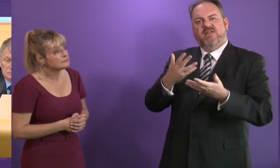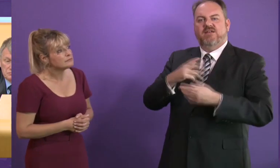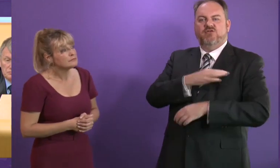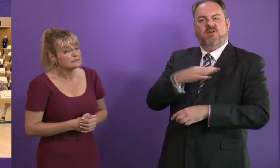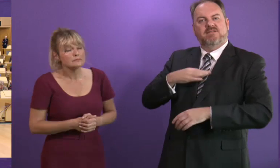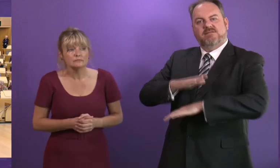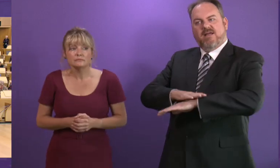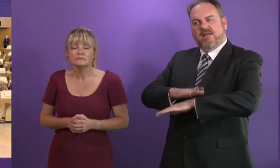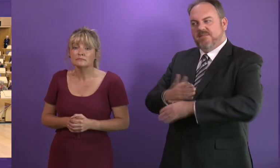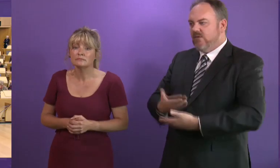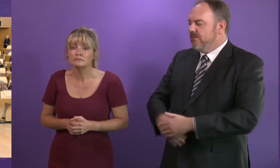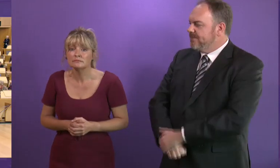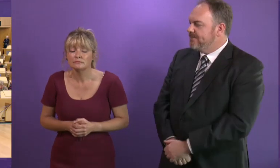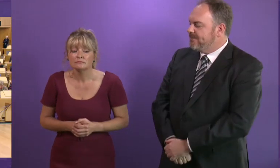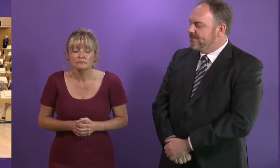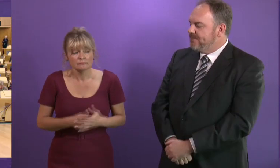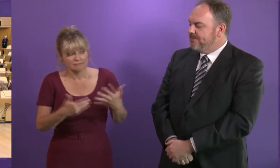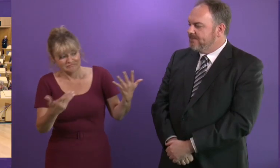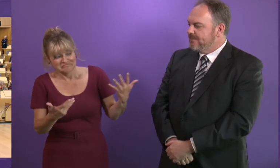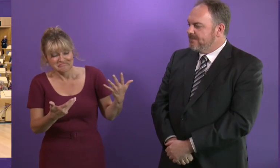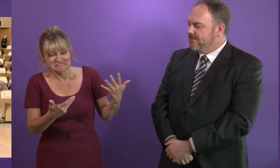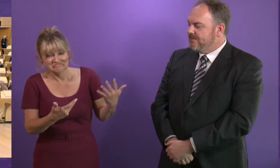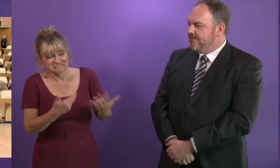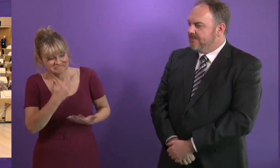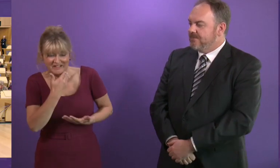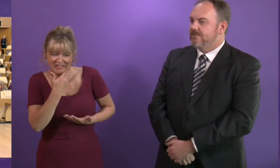I welcome Stuart McMillan’s long-standing interest in the issue. It is true that the